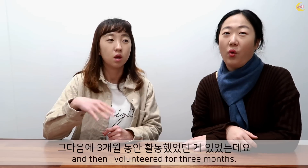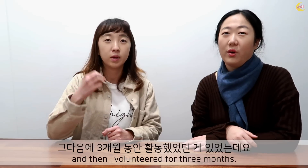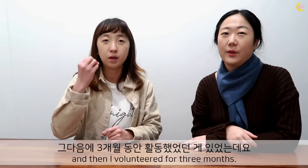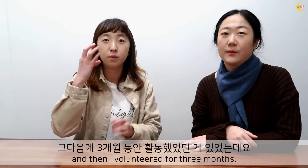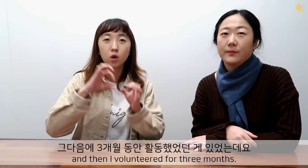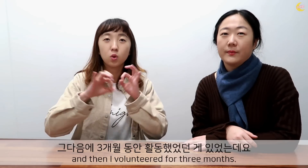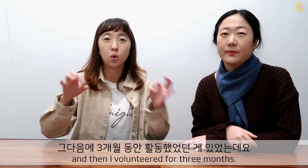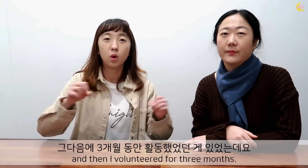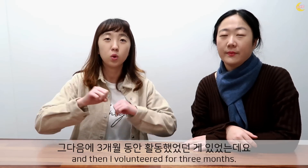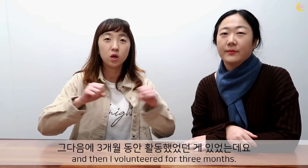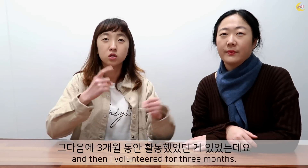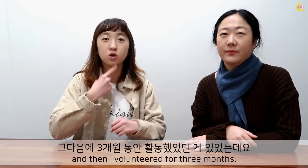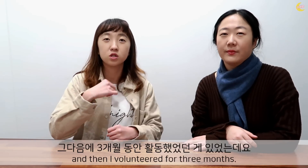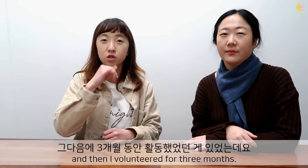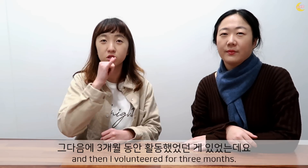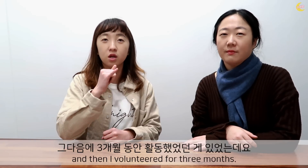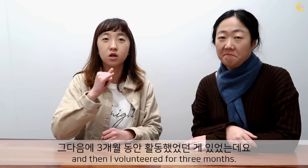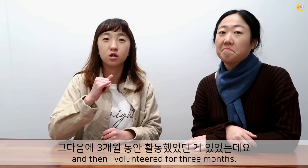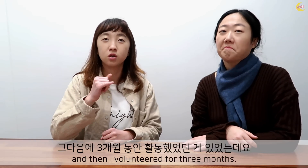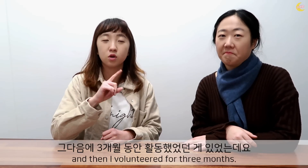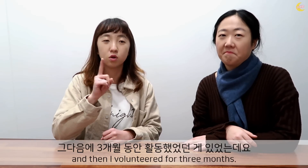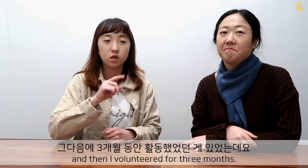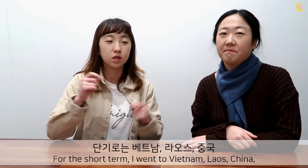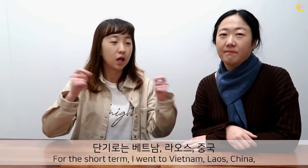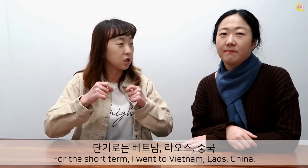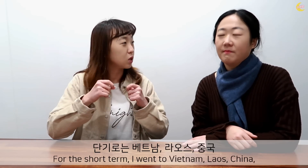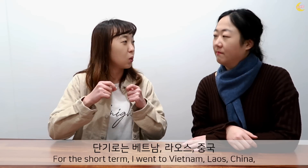and then I volunteered for three months.